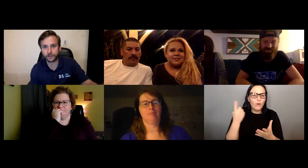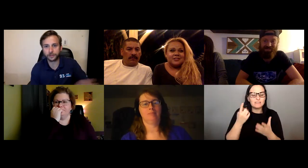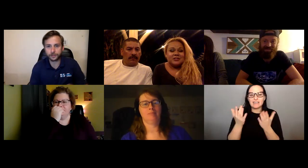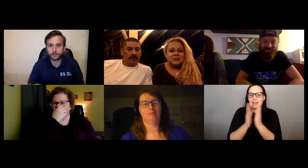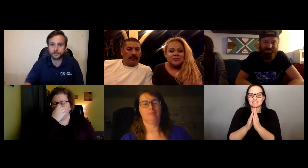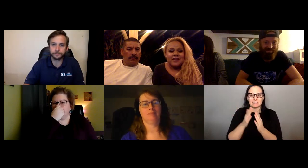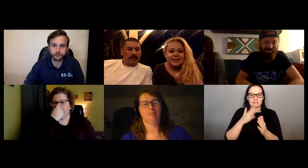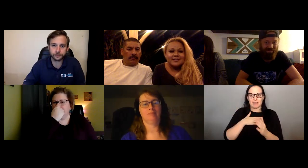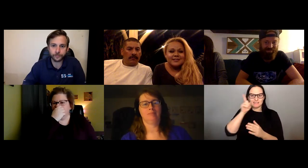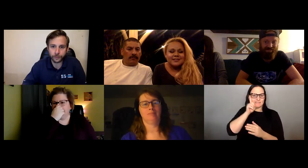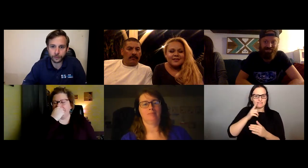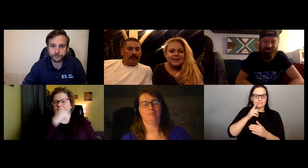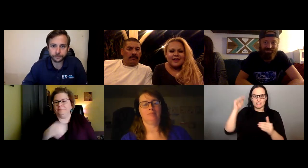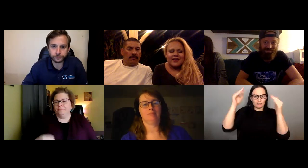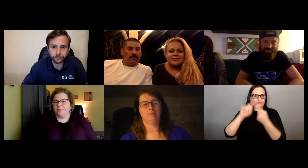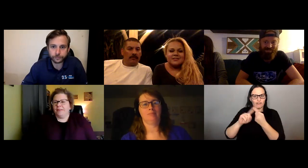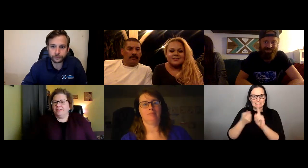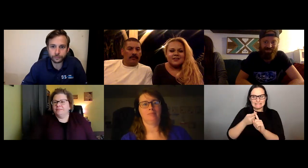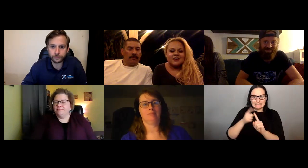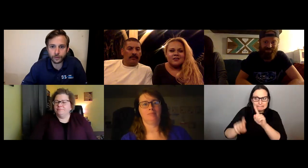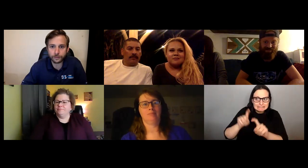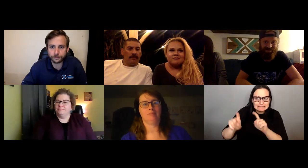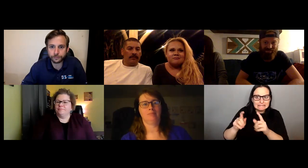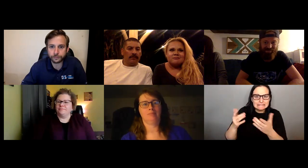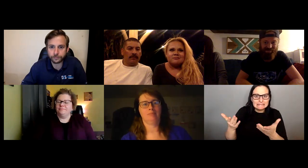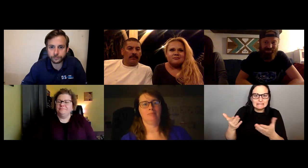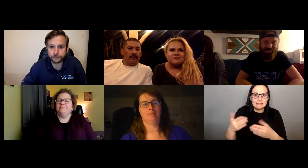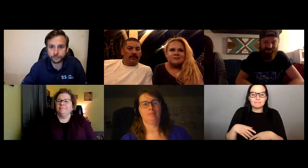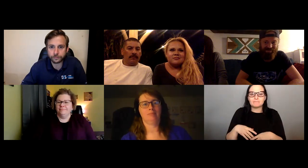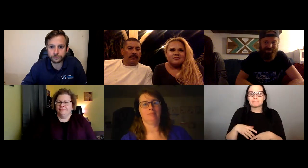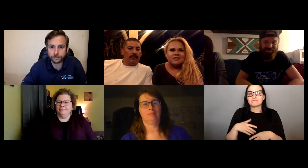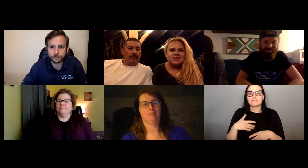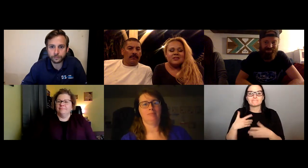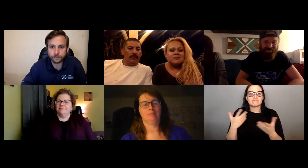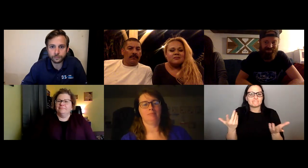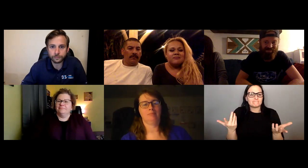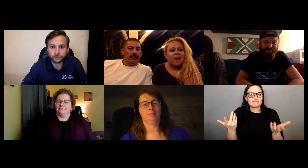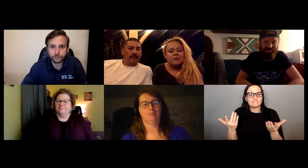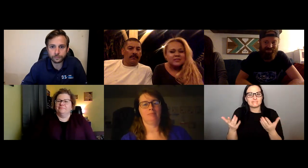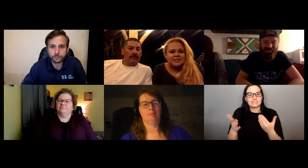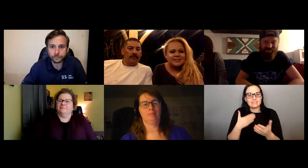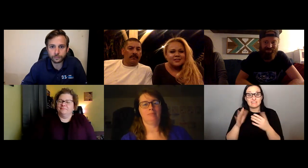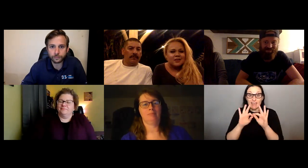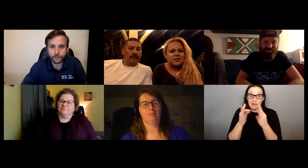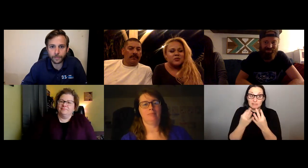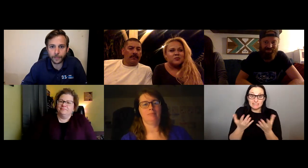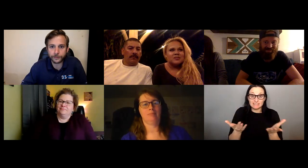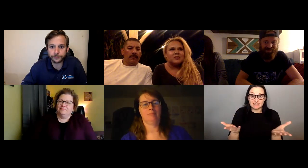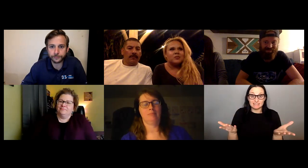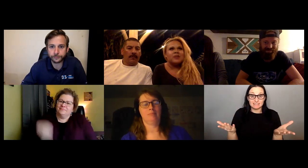adult friends and um